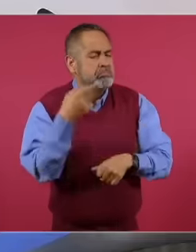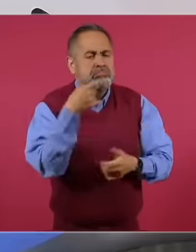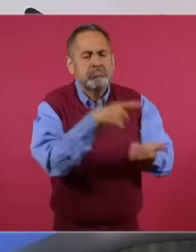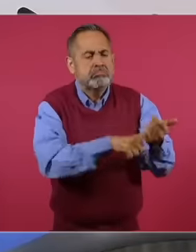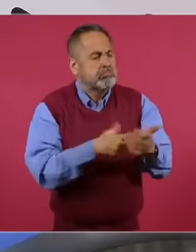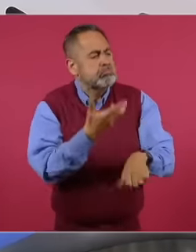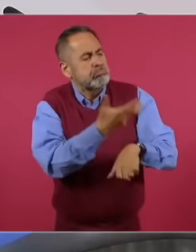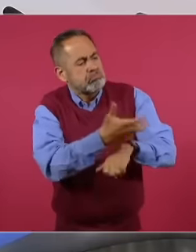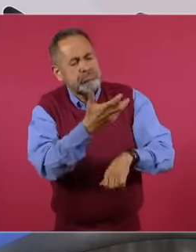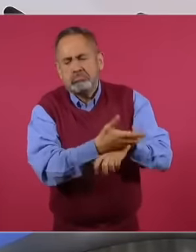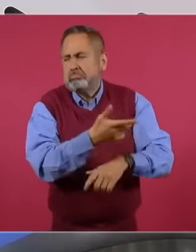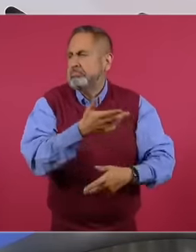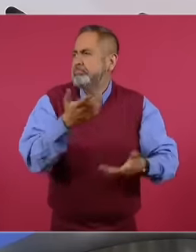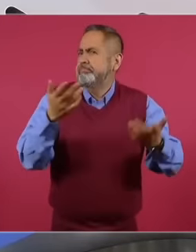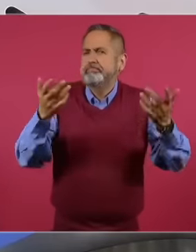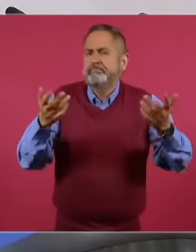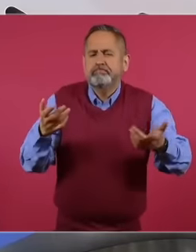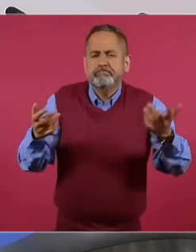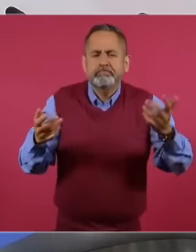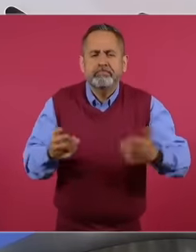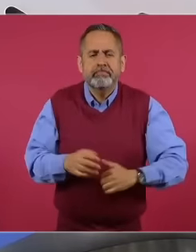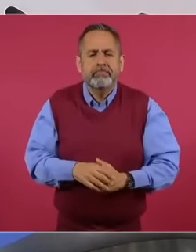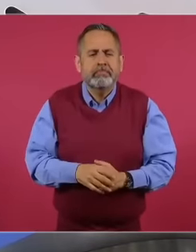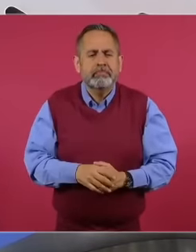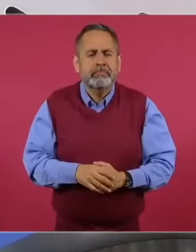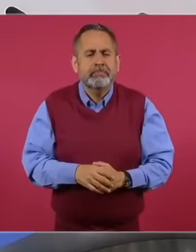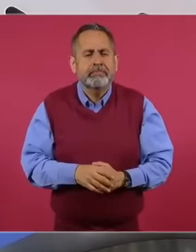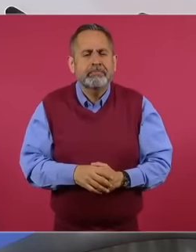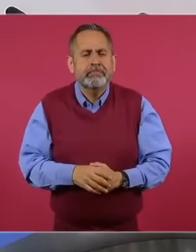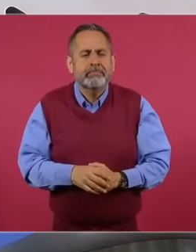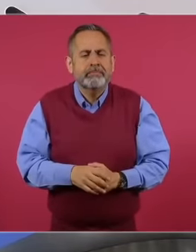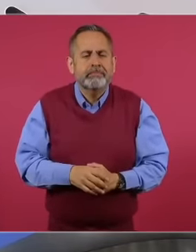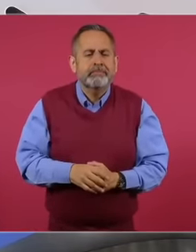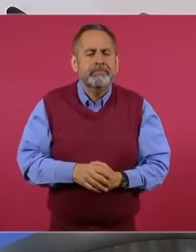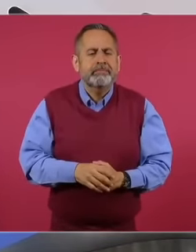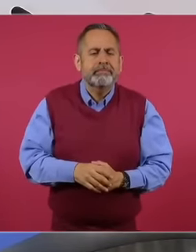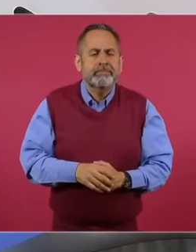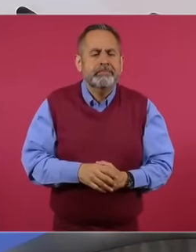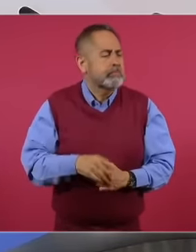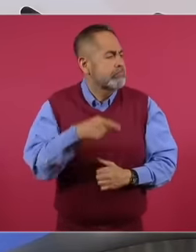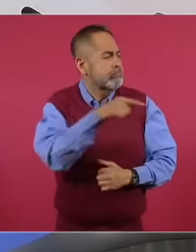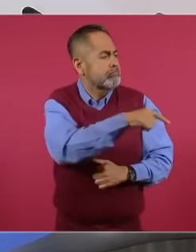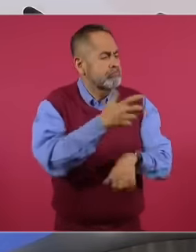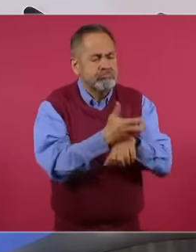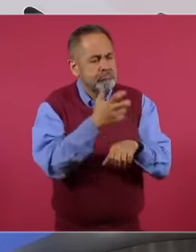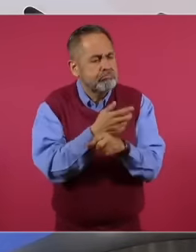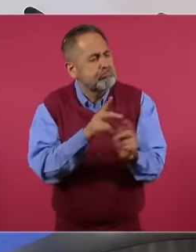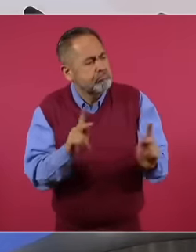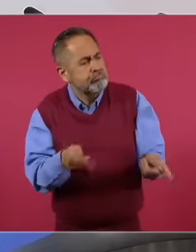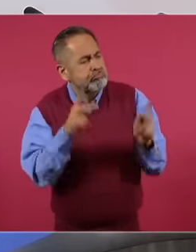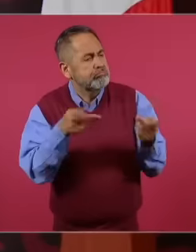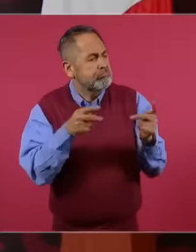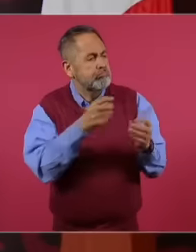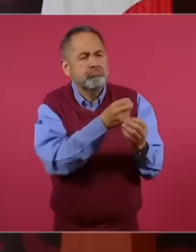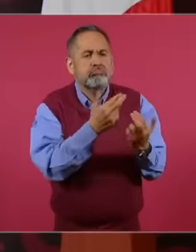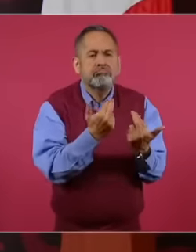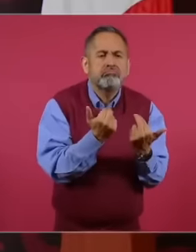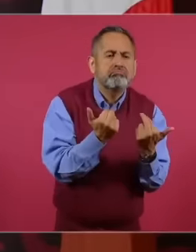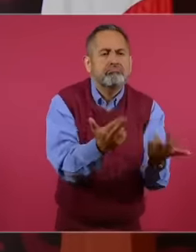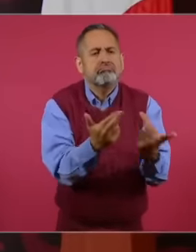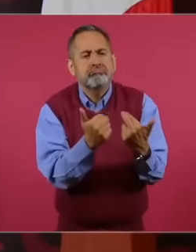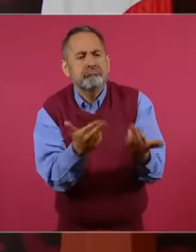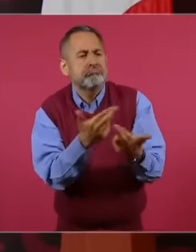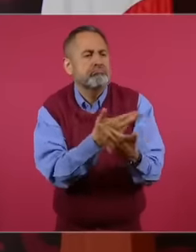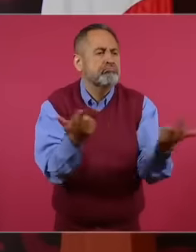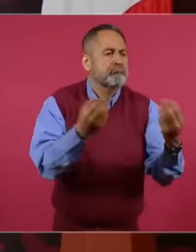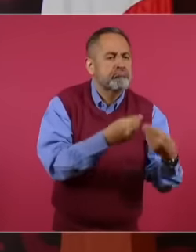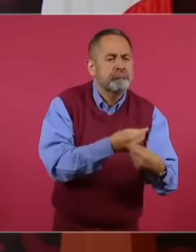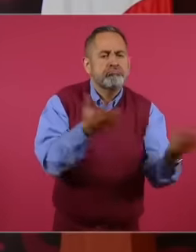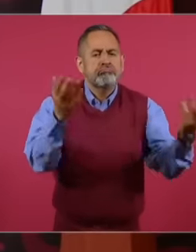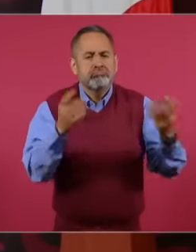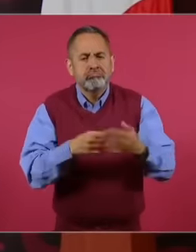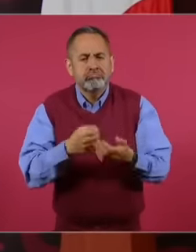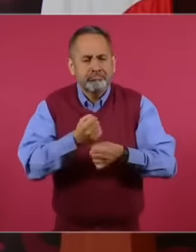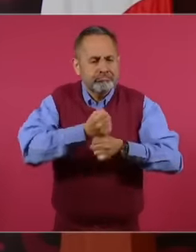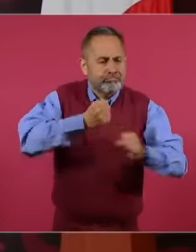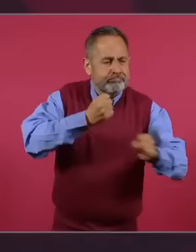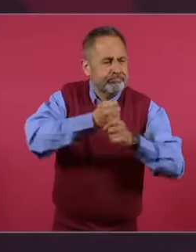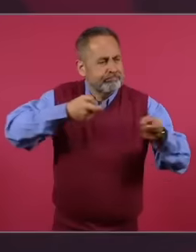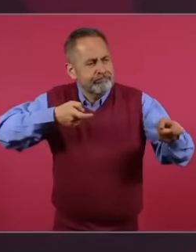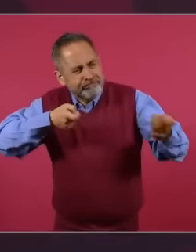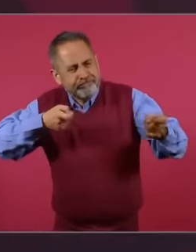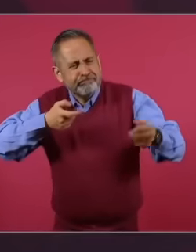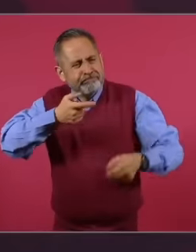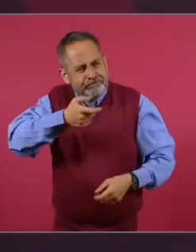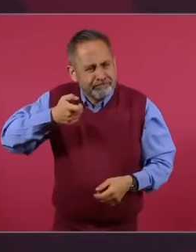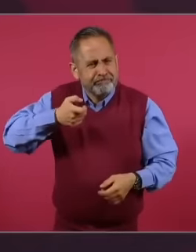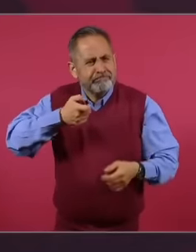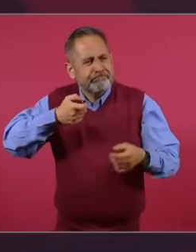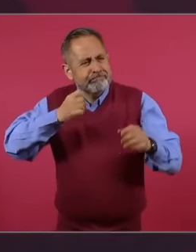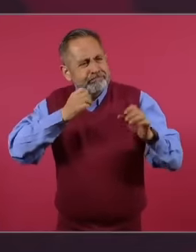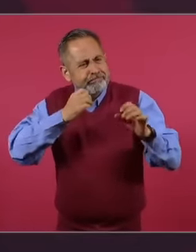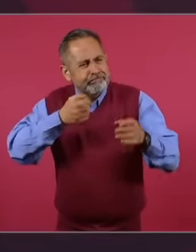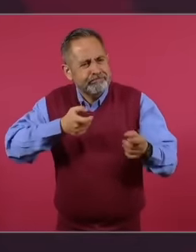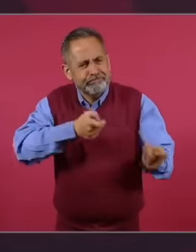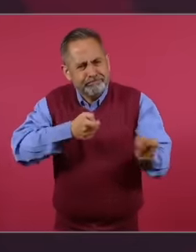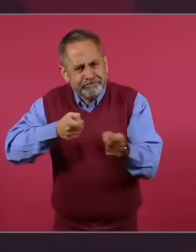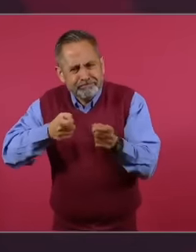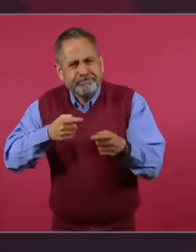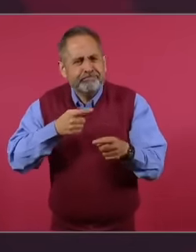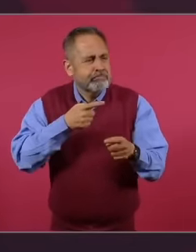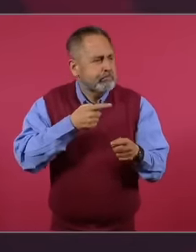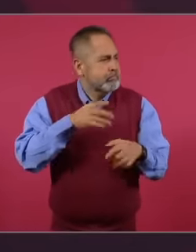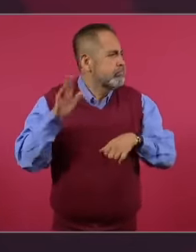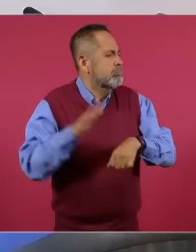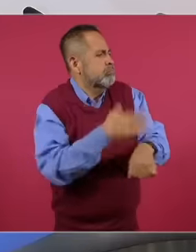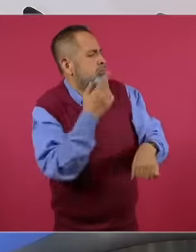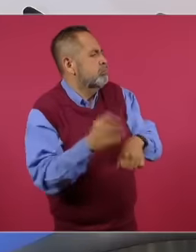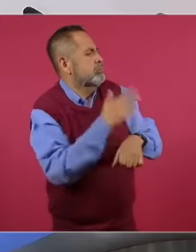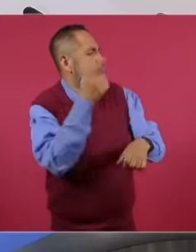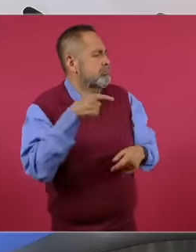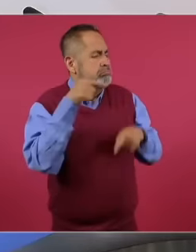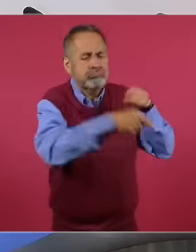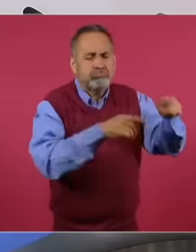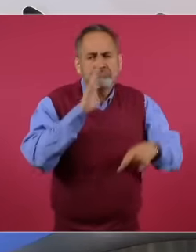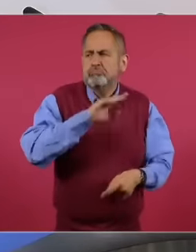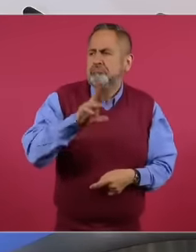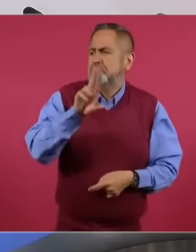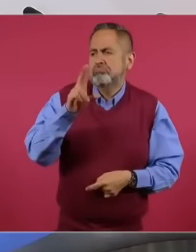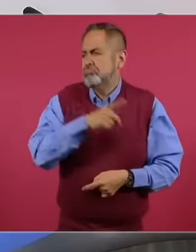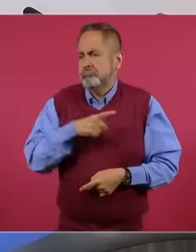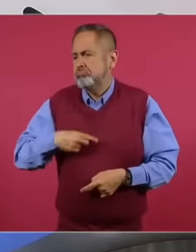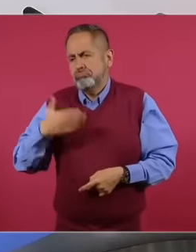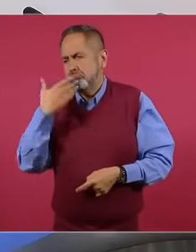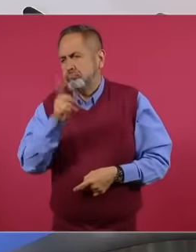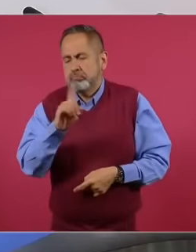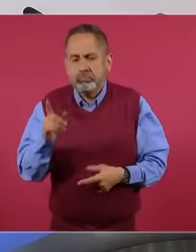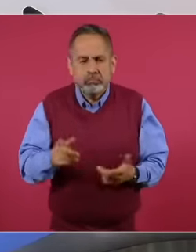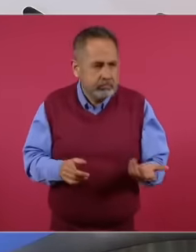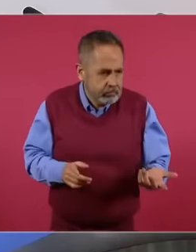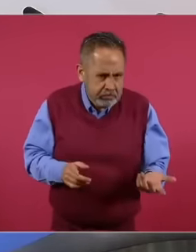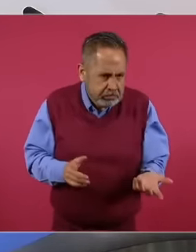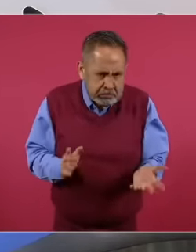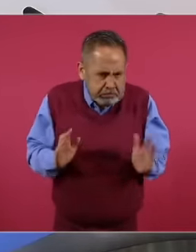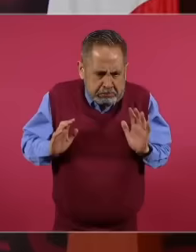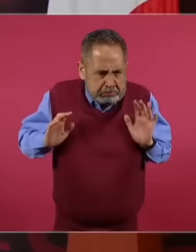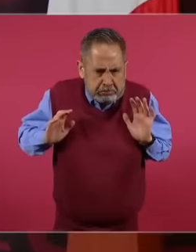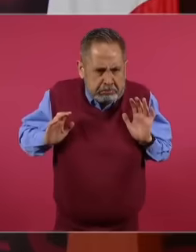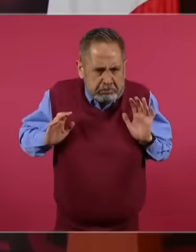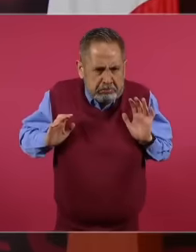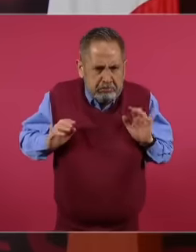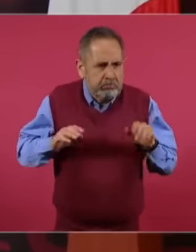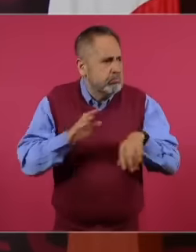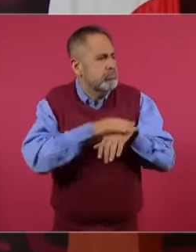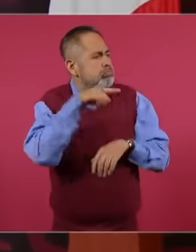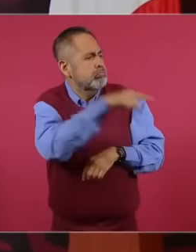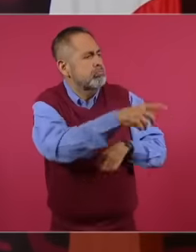sells or gives away so many weapons to wage wars. In Gaza or in